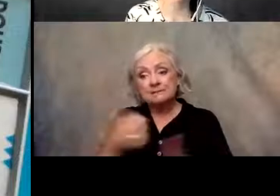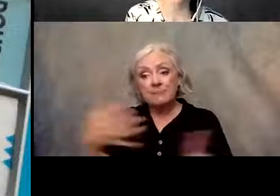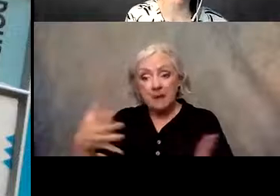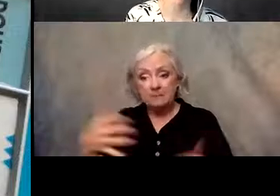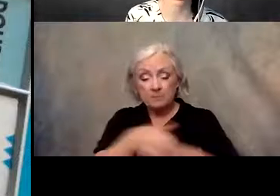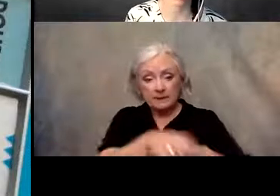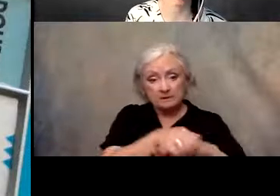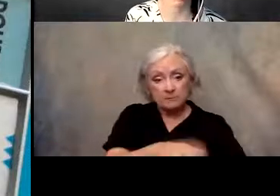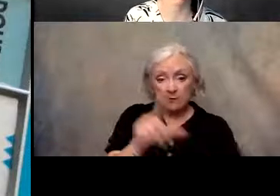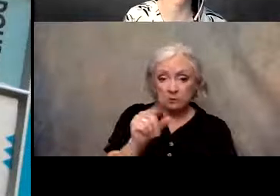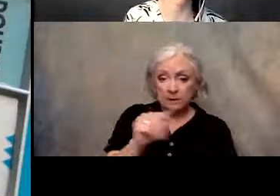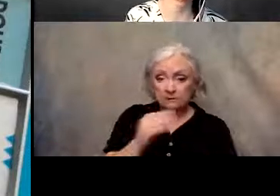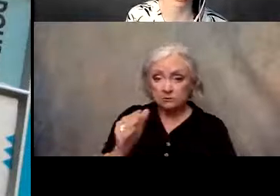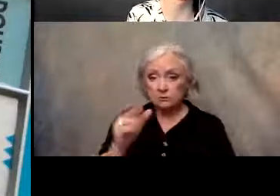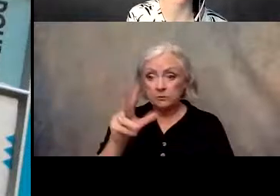So when I'm talking about transcreation,